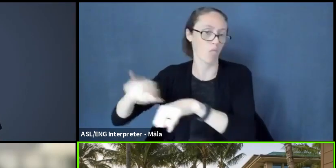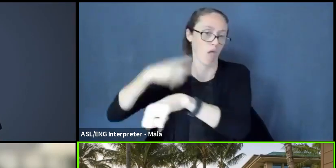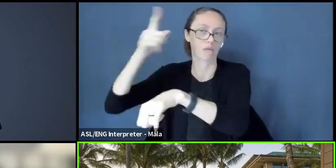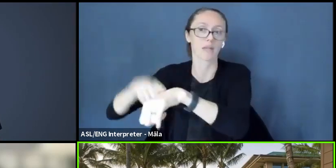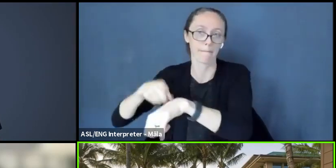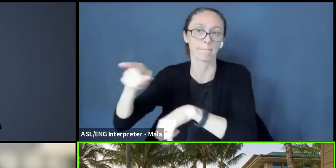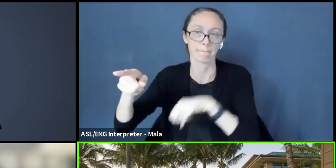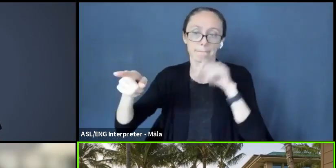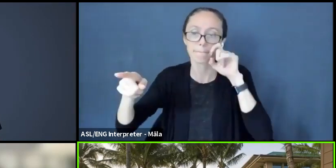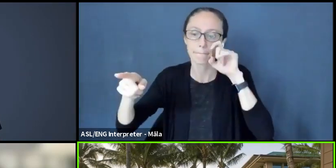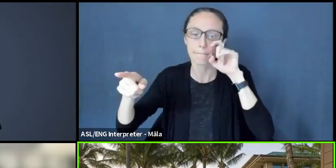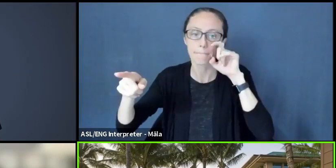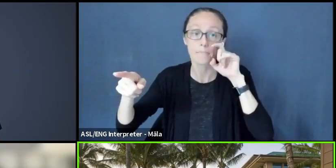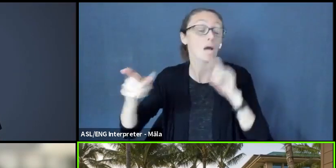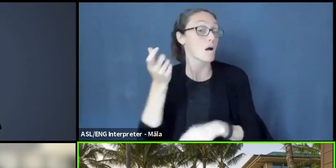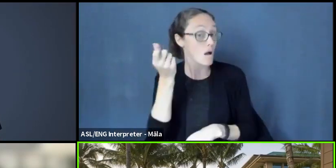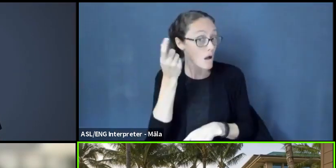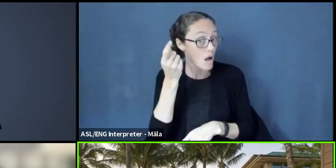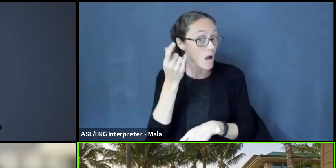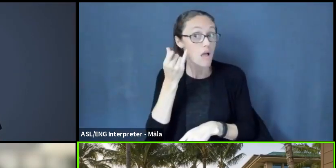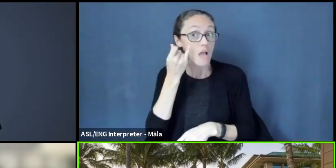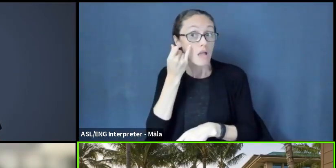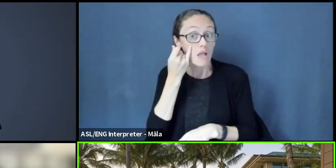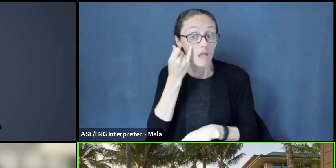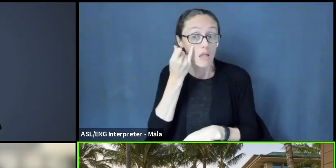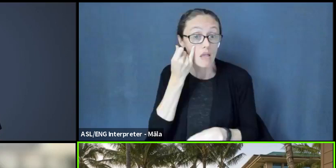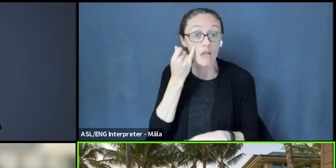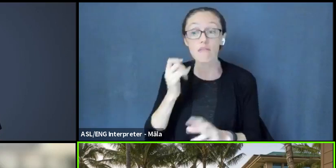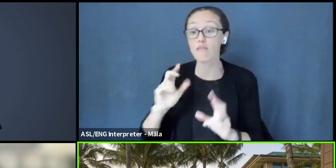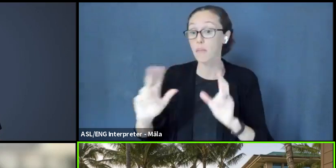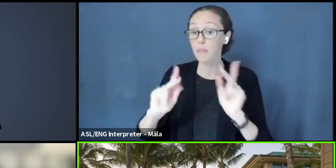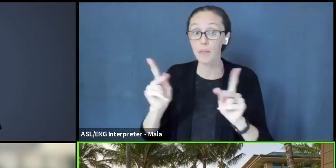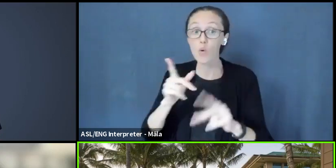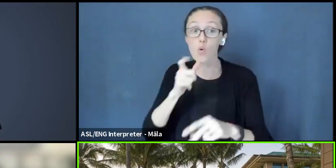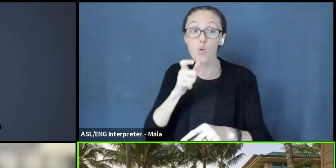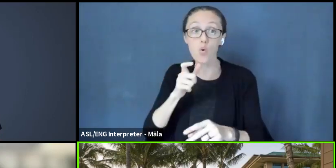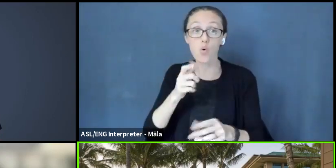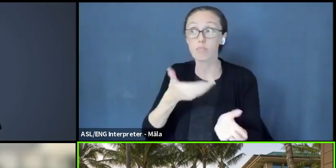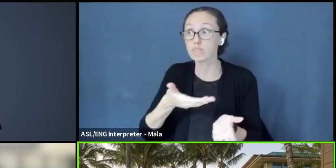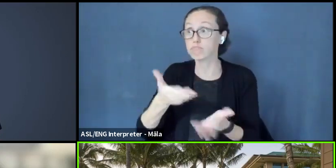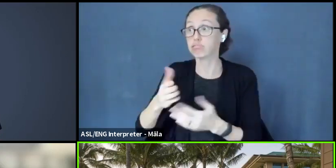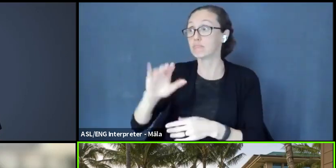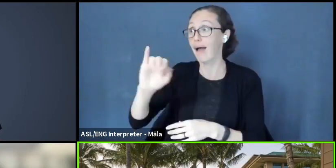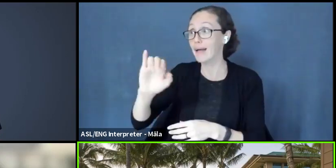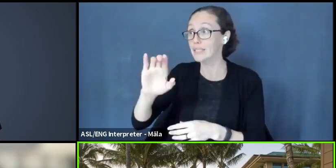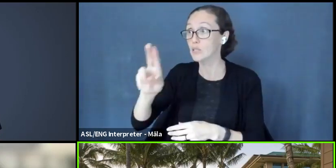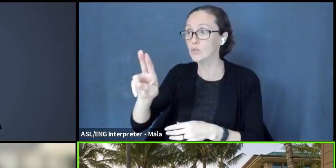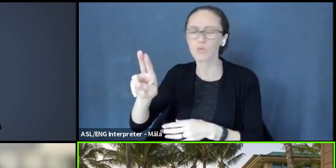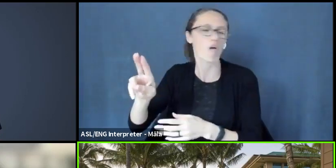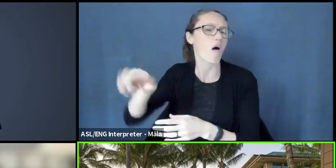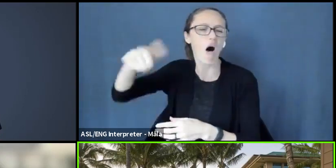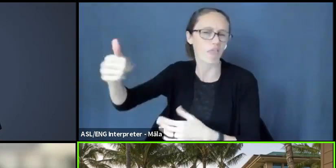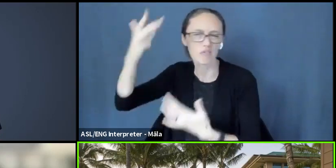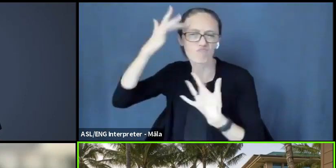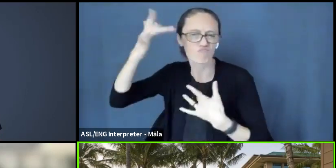That happens any way. So even if people are in the intensive care unit for something other than Covid, we know